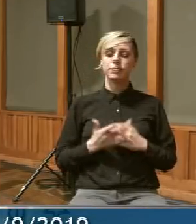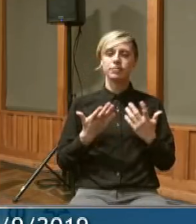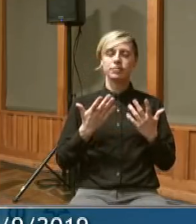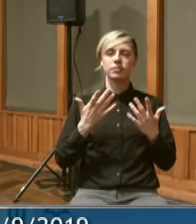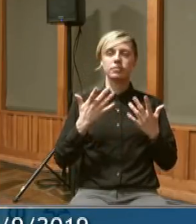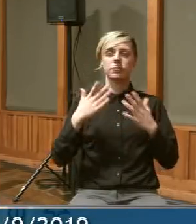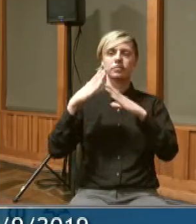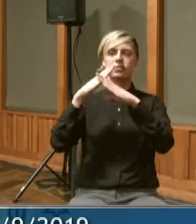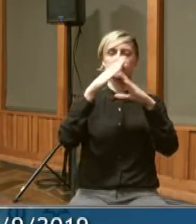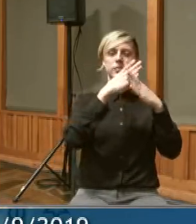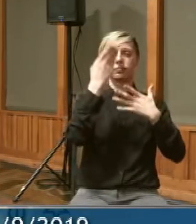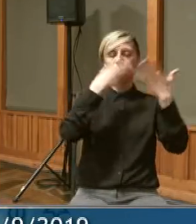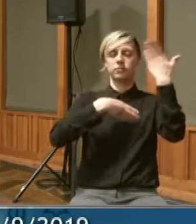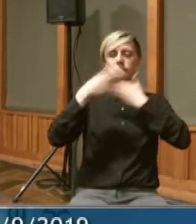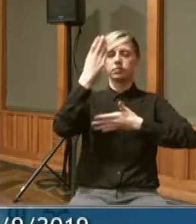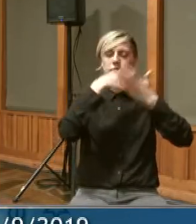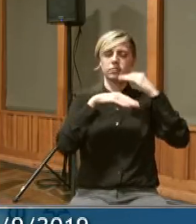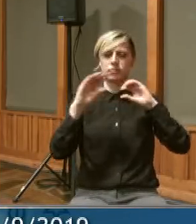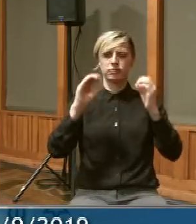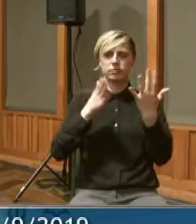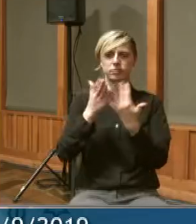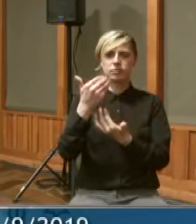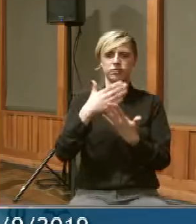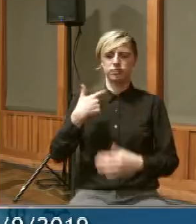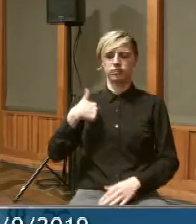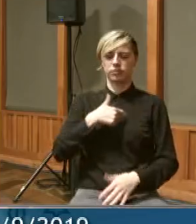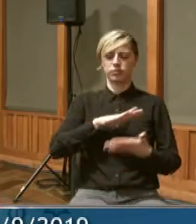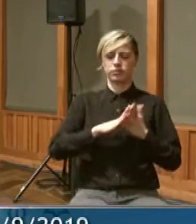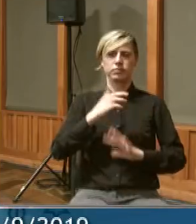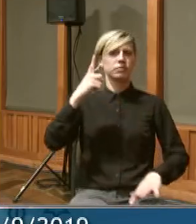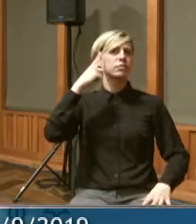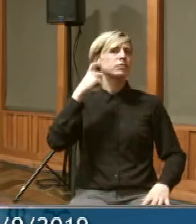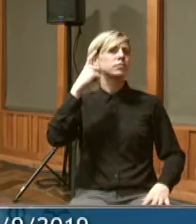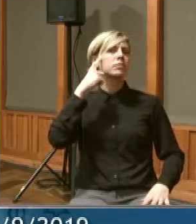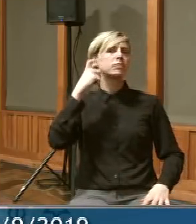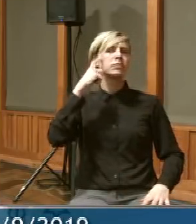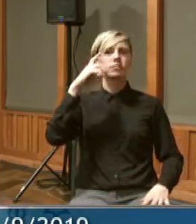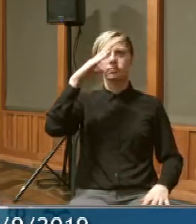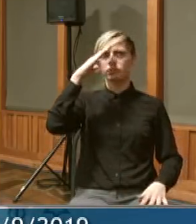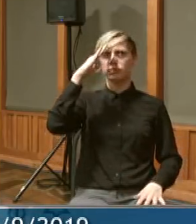IT'S CERTAINLY NEEDED. BECAUSE WHAT HAPPENS WHEN WE DON'T SEE THIS TRANSPARENCY IS